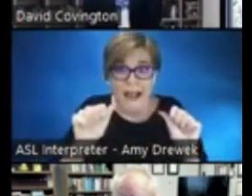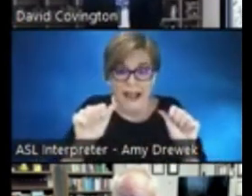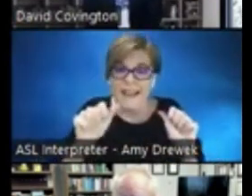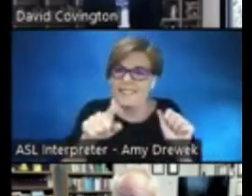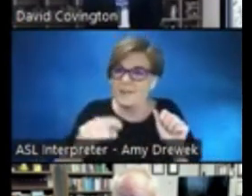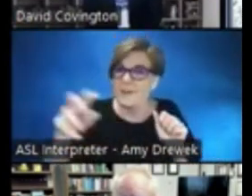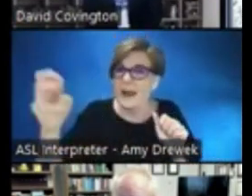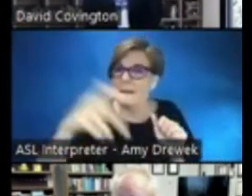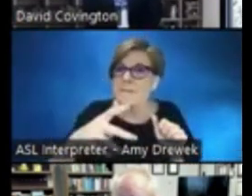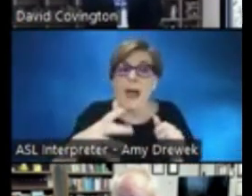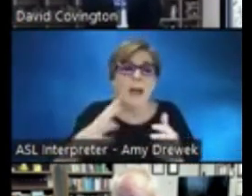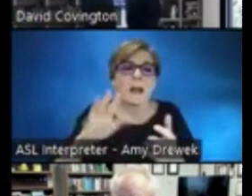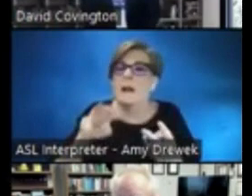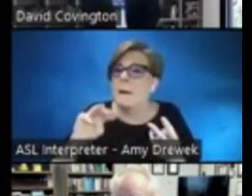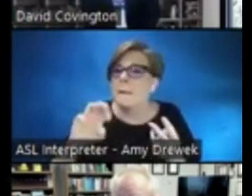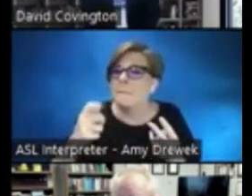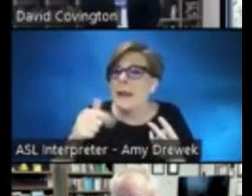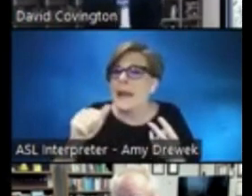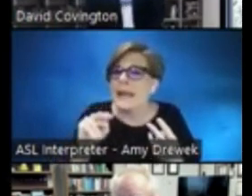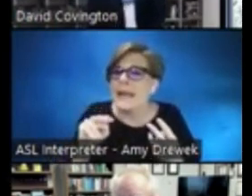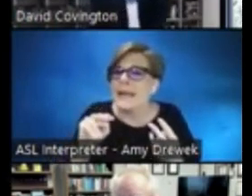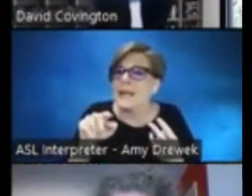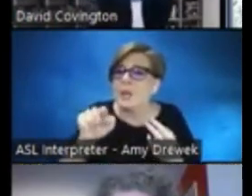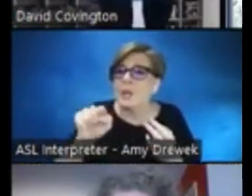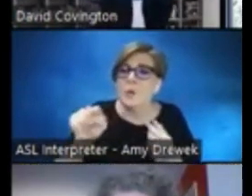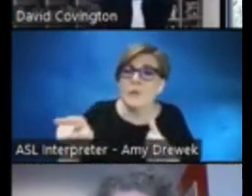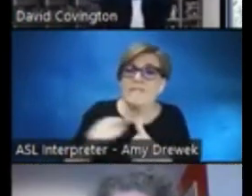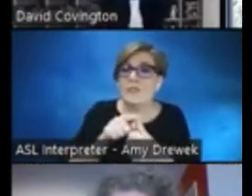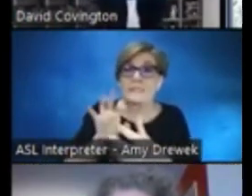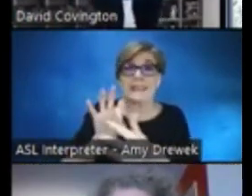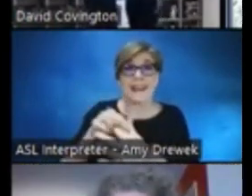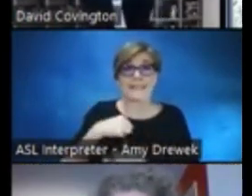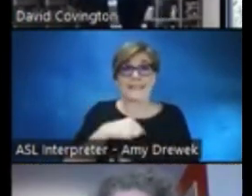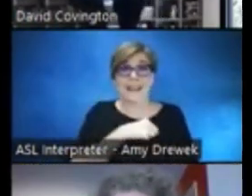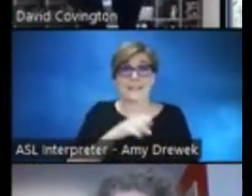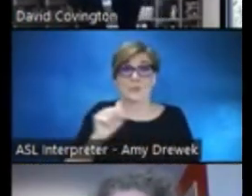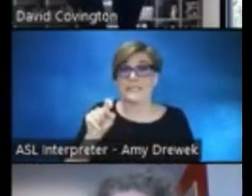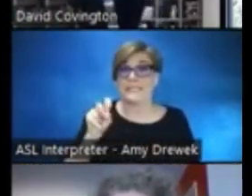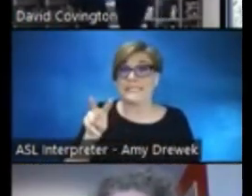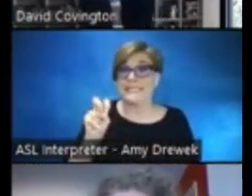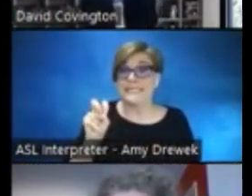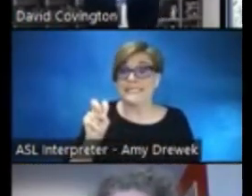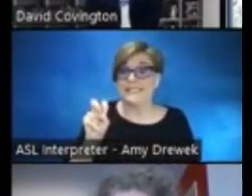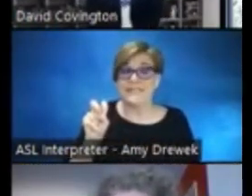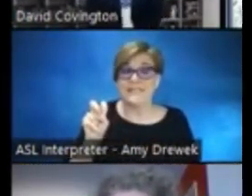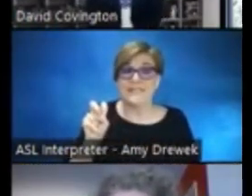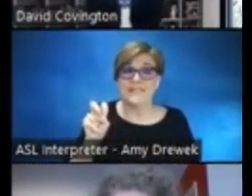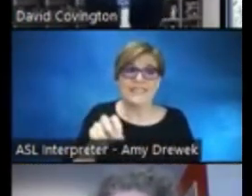MEGAN, YOU WERE THE ONE THAT CONNECTED US THROUGH STEVE AND TO THIS EFFORT. STEVE IS GIVING YOU PROPS.